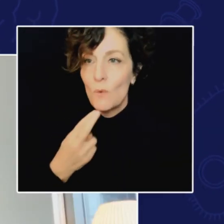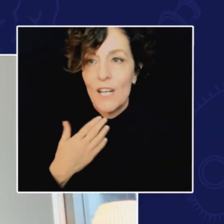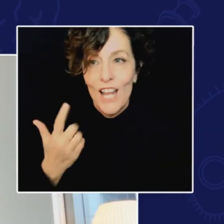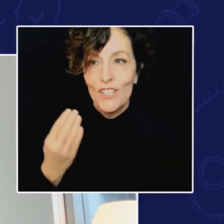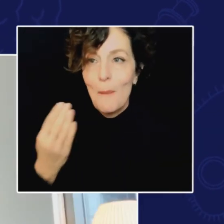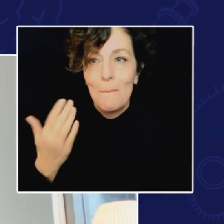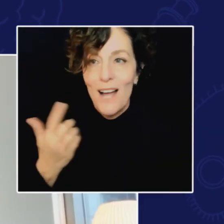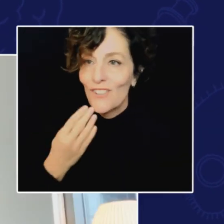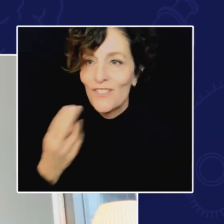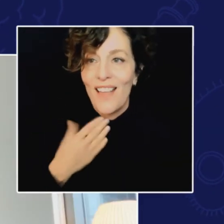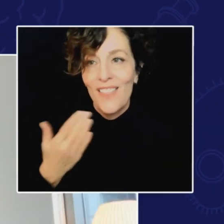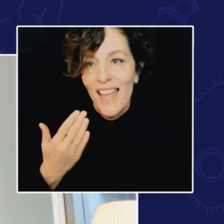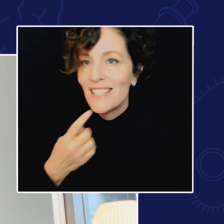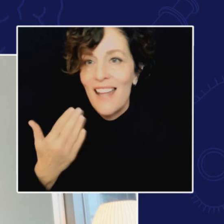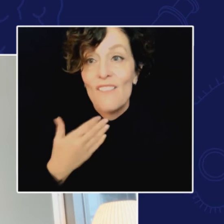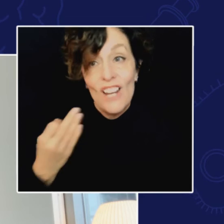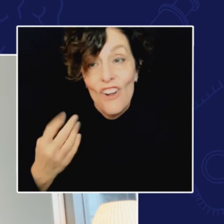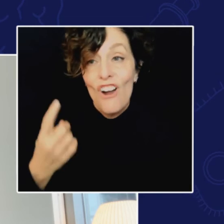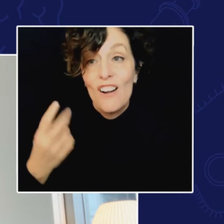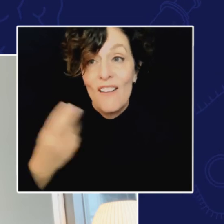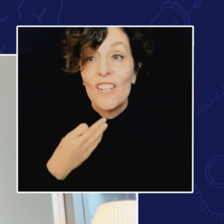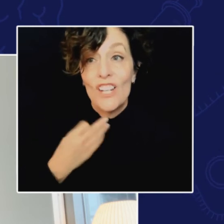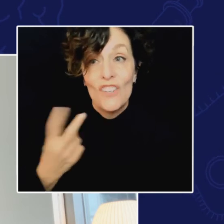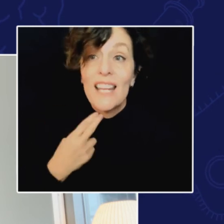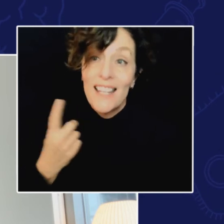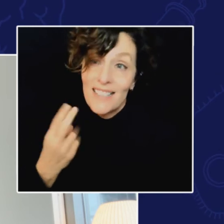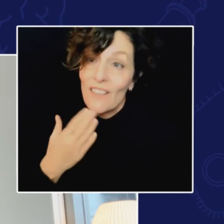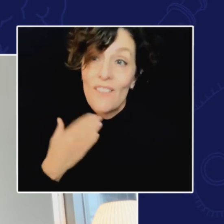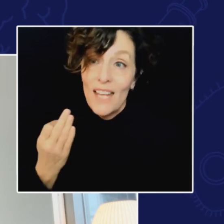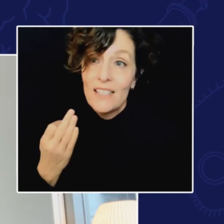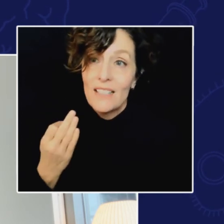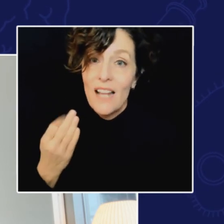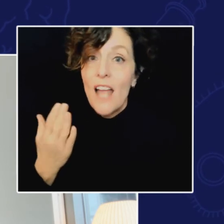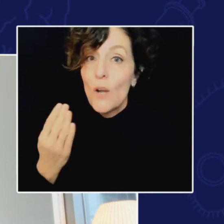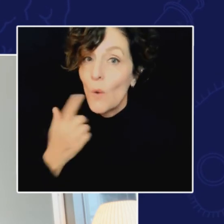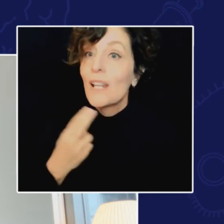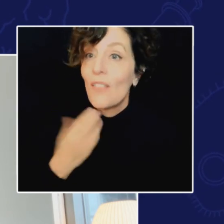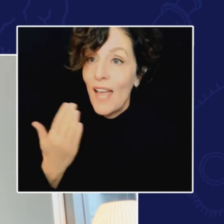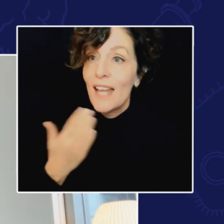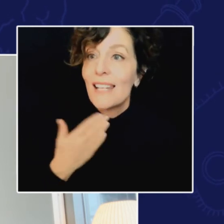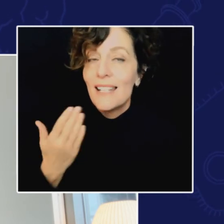this communication bottleneck that Deaf and Hard of Hearing kids face. Not only that,